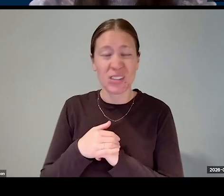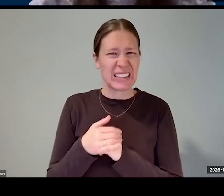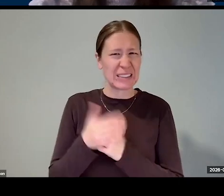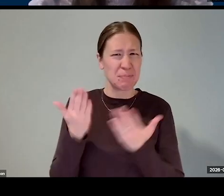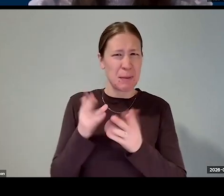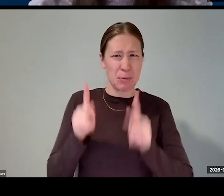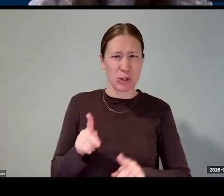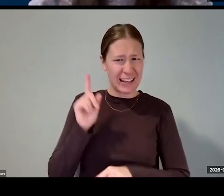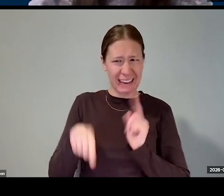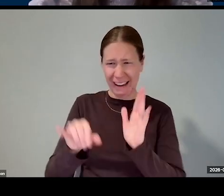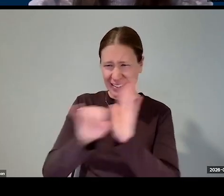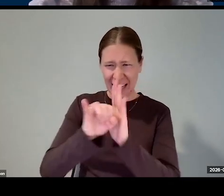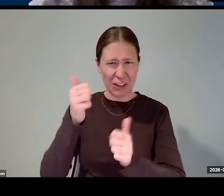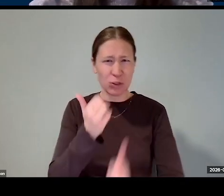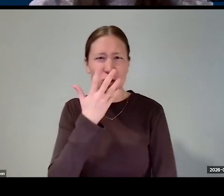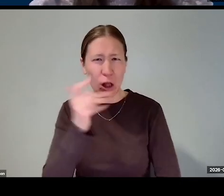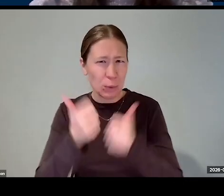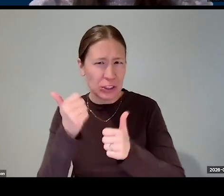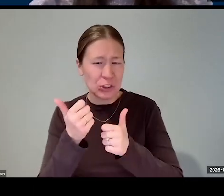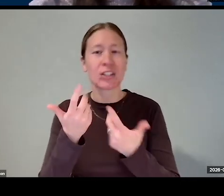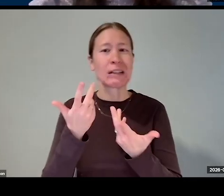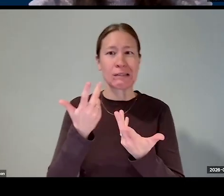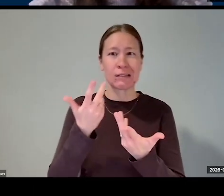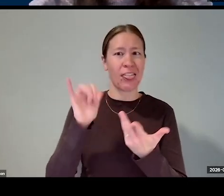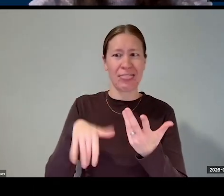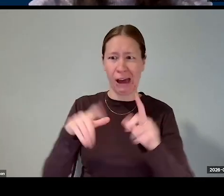We don't know which chunk of data corresponds with which label.